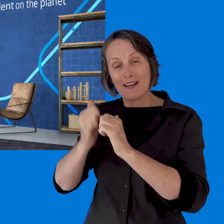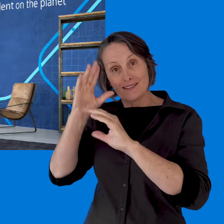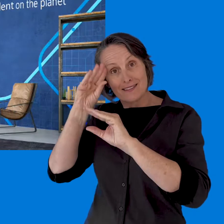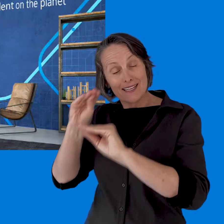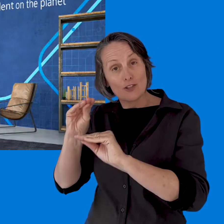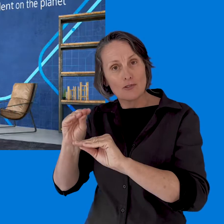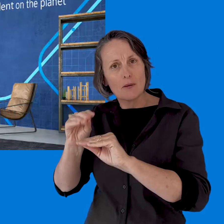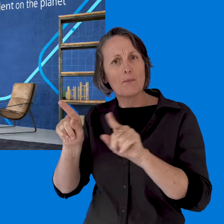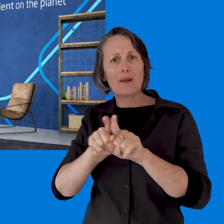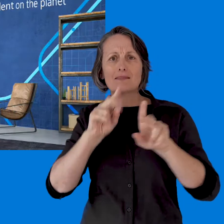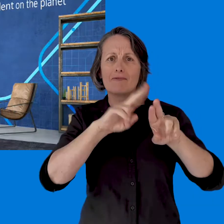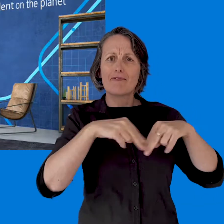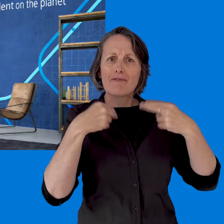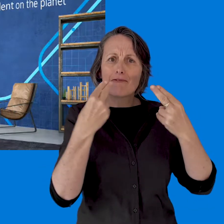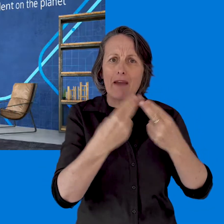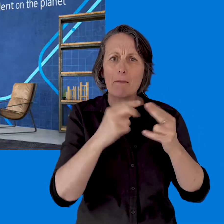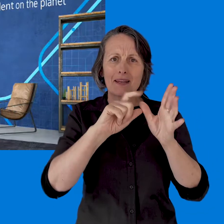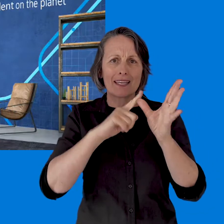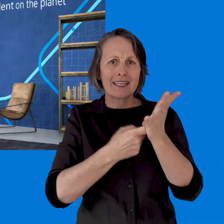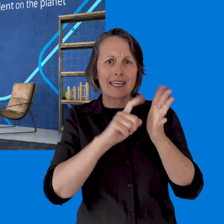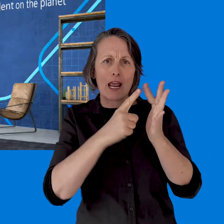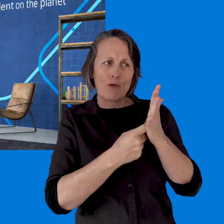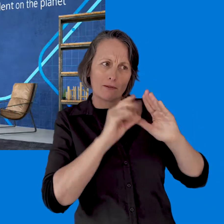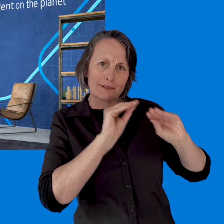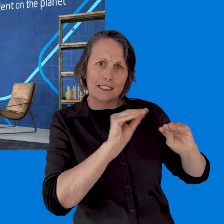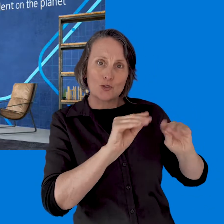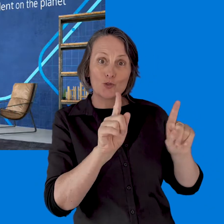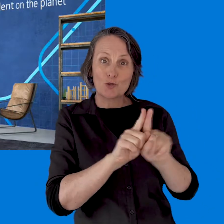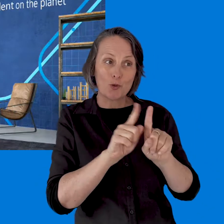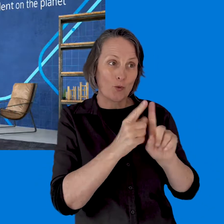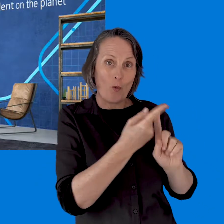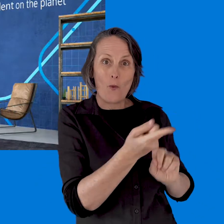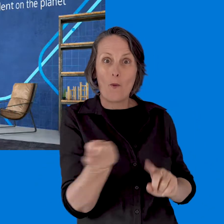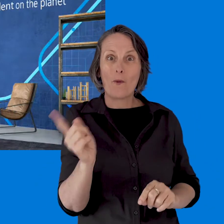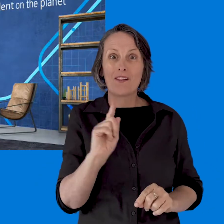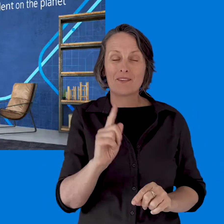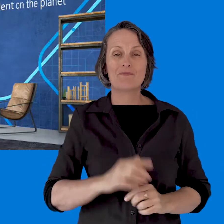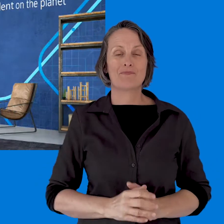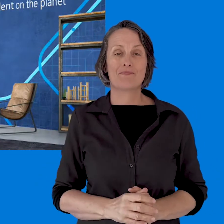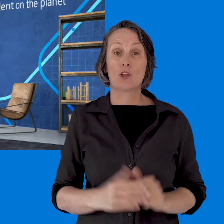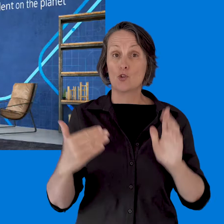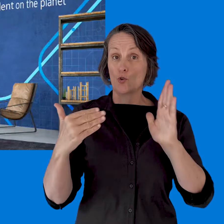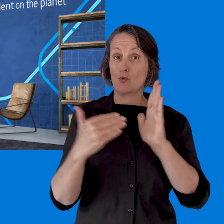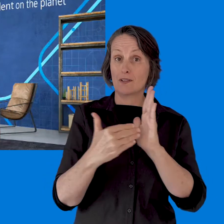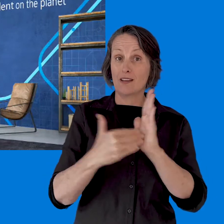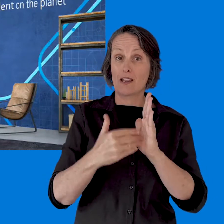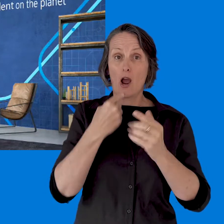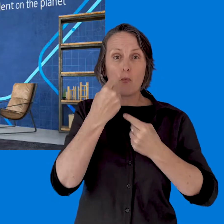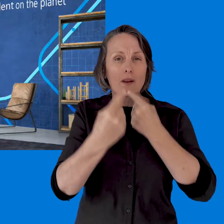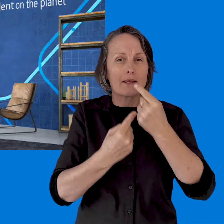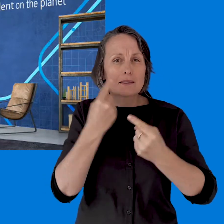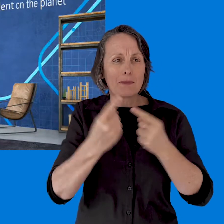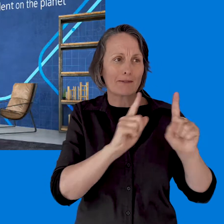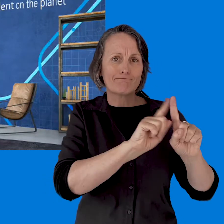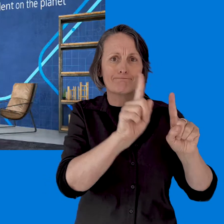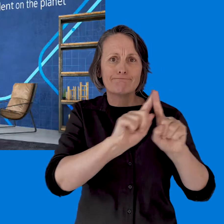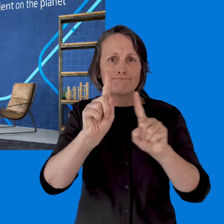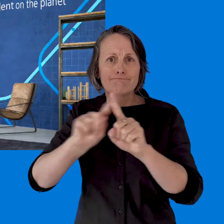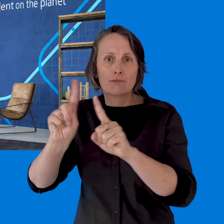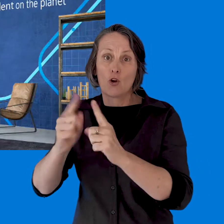a little bit for the families and carers as well. So what we're gonna do today is I'm gonna take you through a lot of these resources because there's a lot.